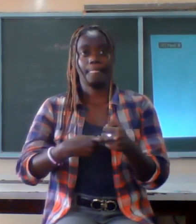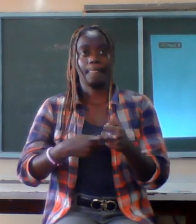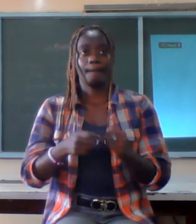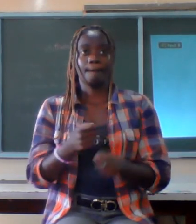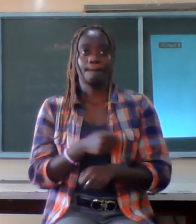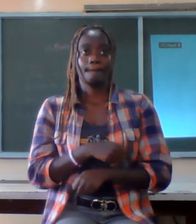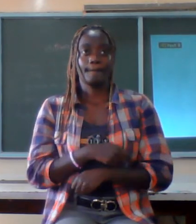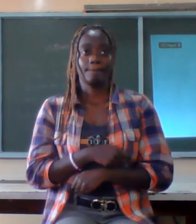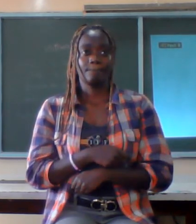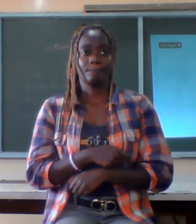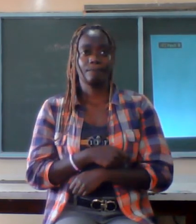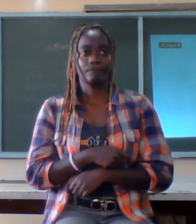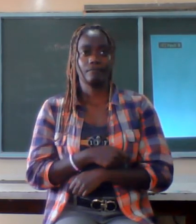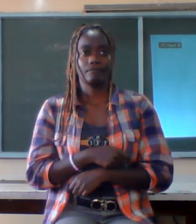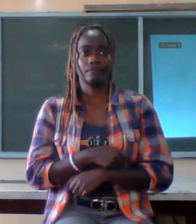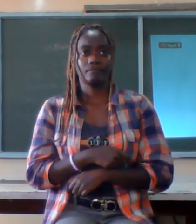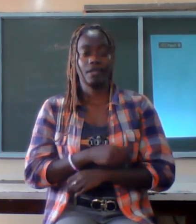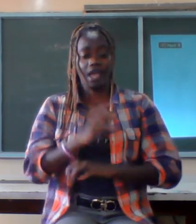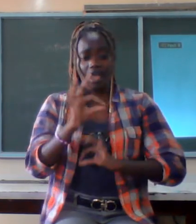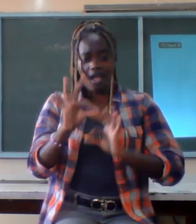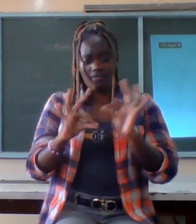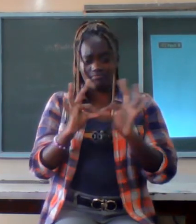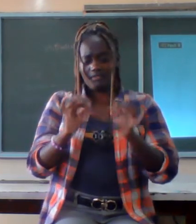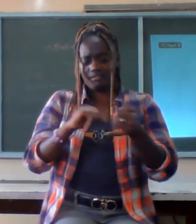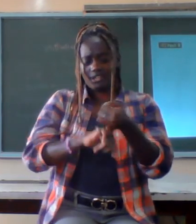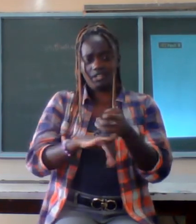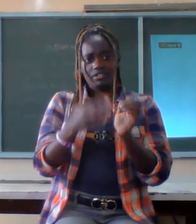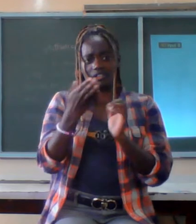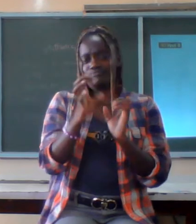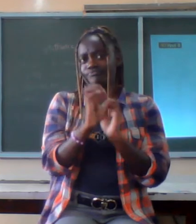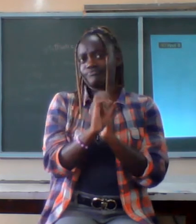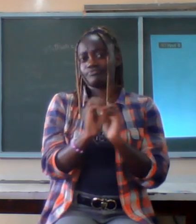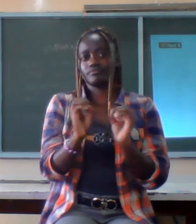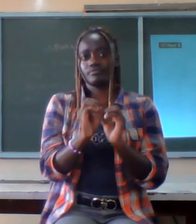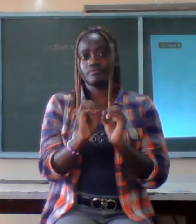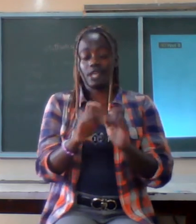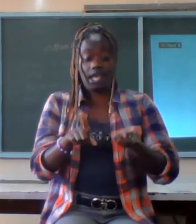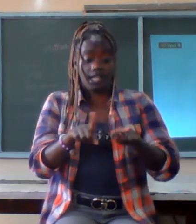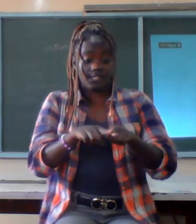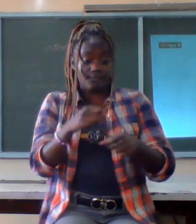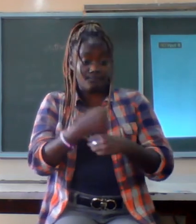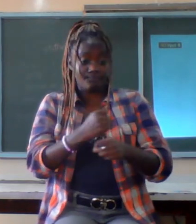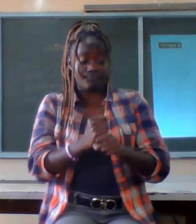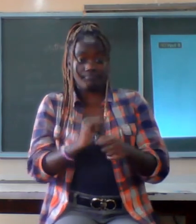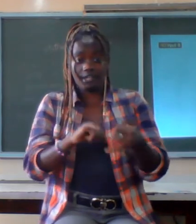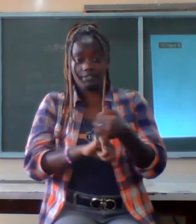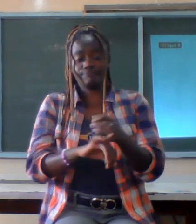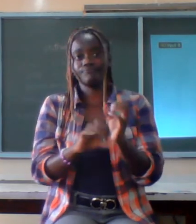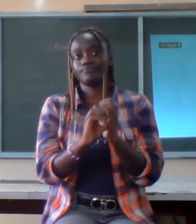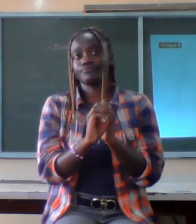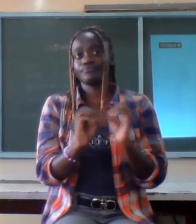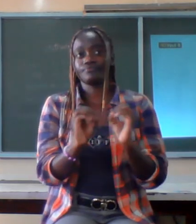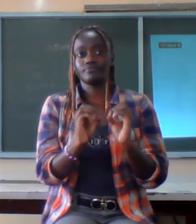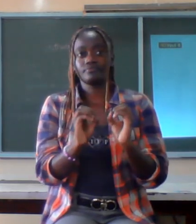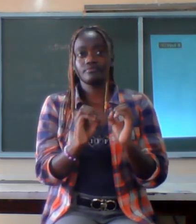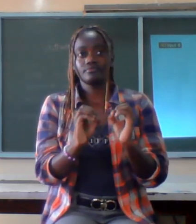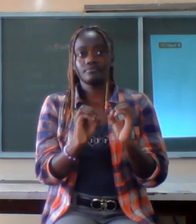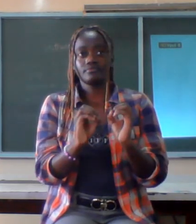there is no perfect marriage there is no really made marriage marriage is hard work